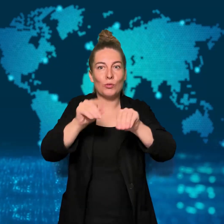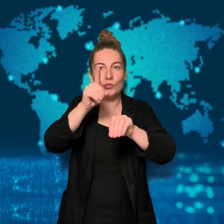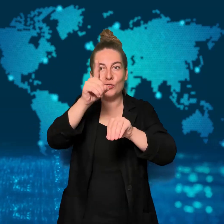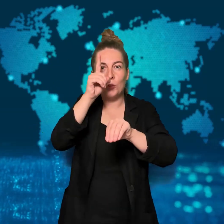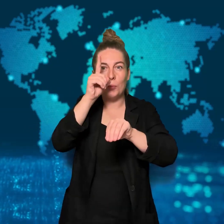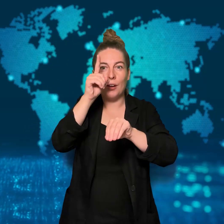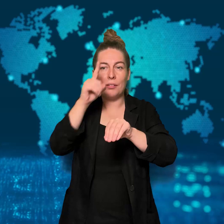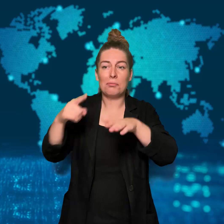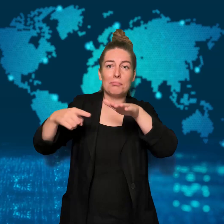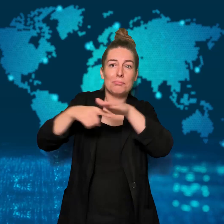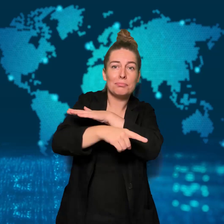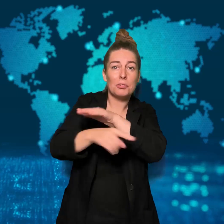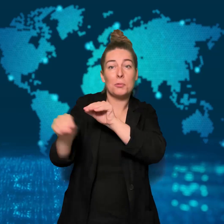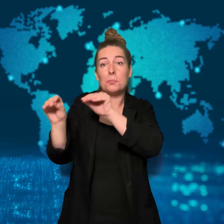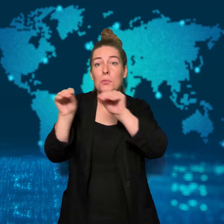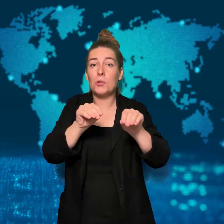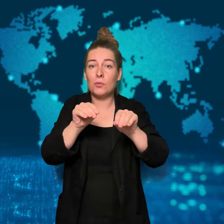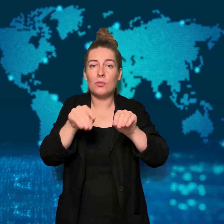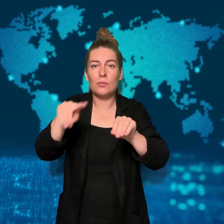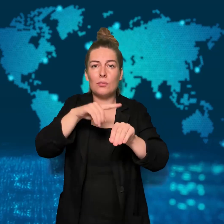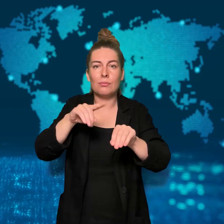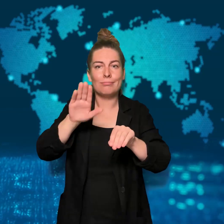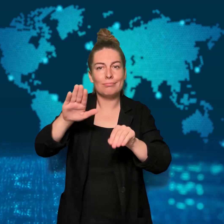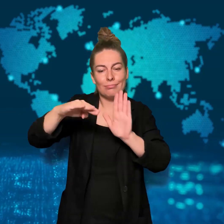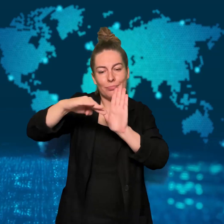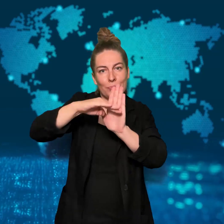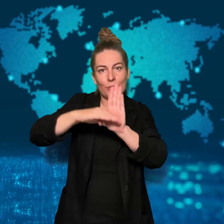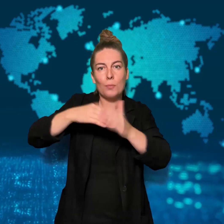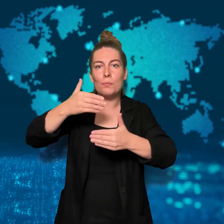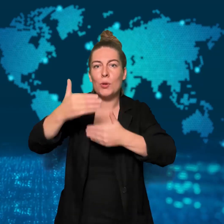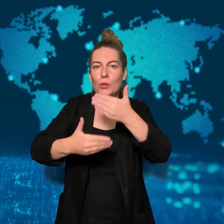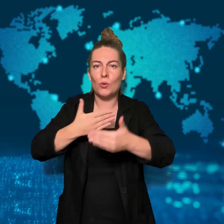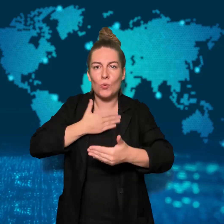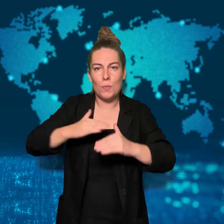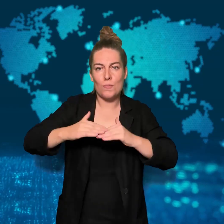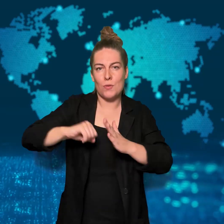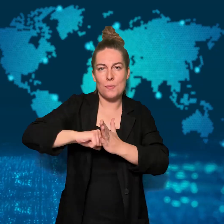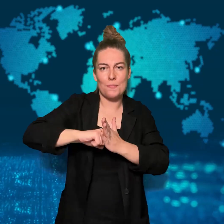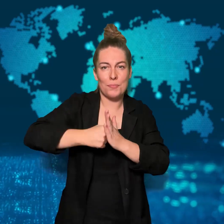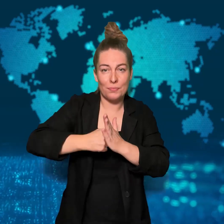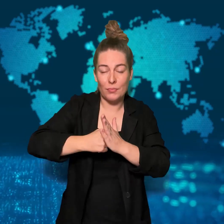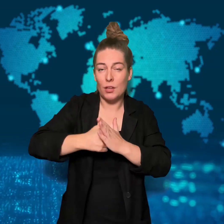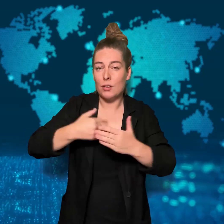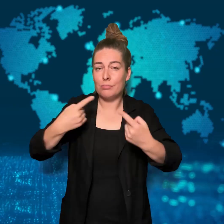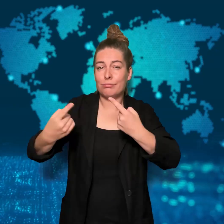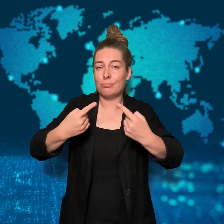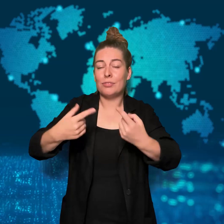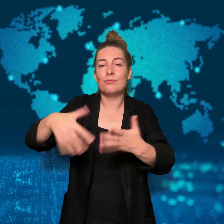The decision was made after hours of negotiations with